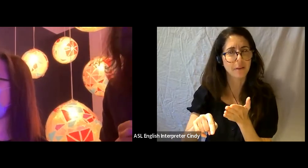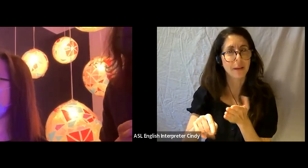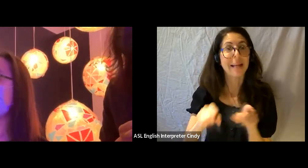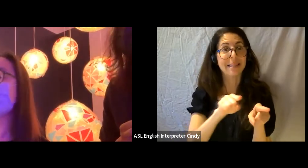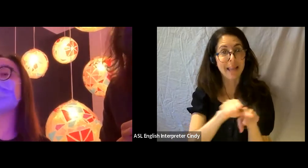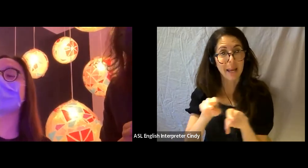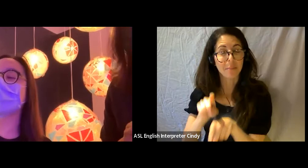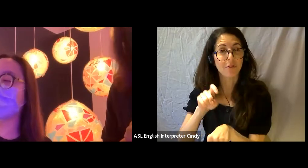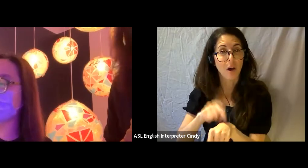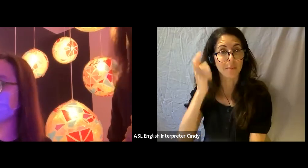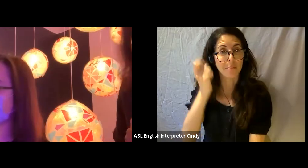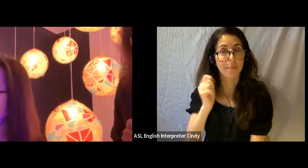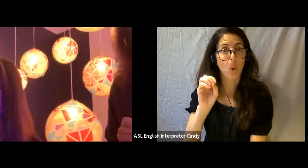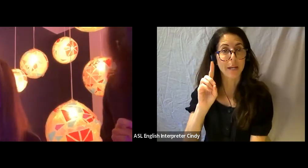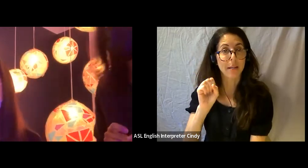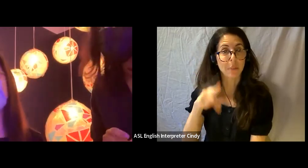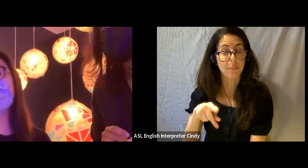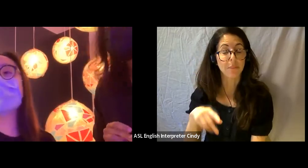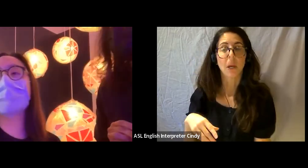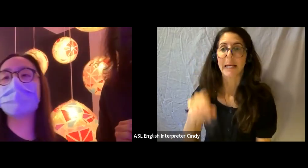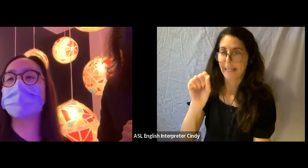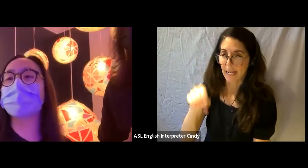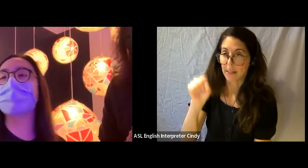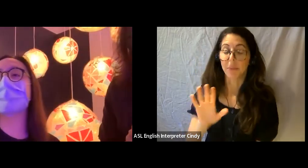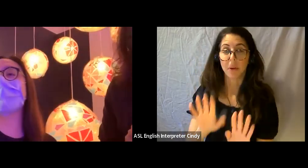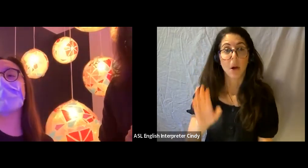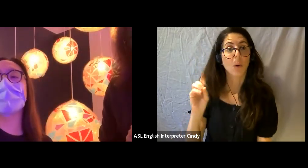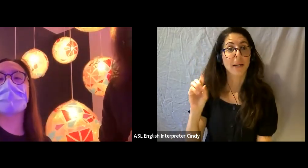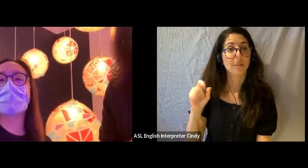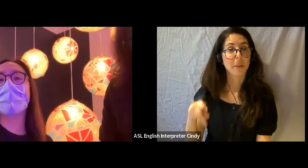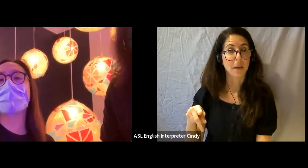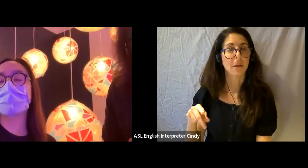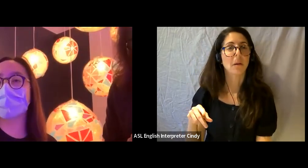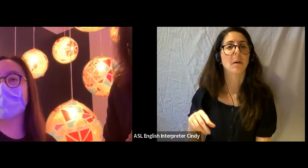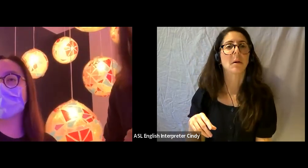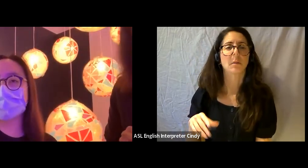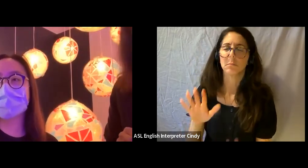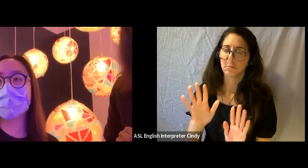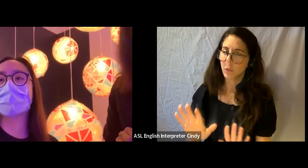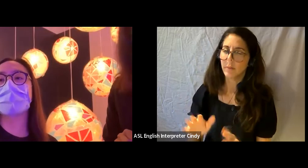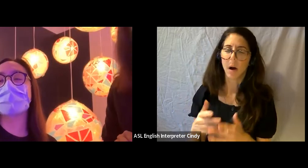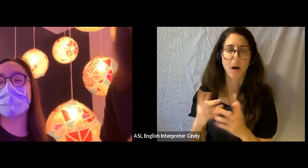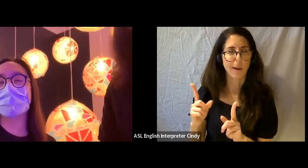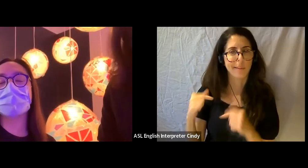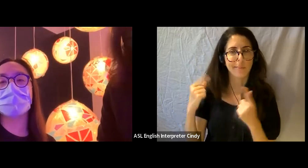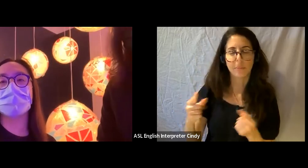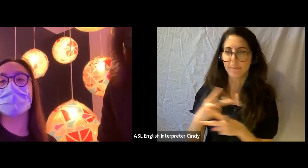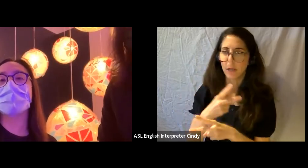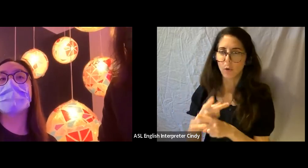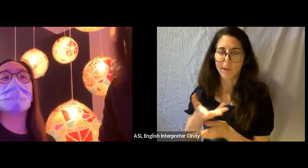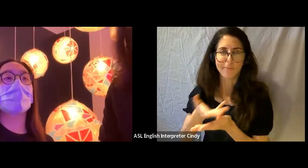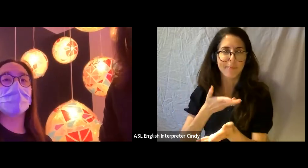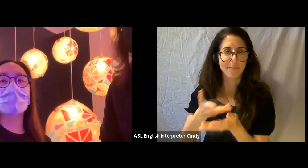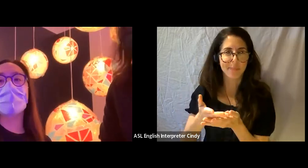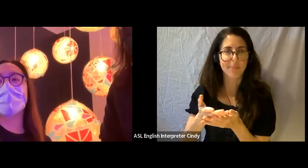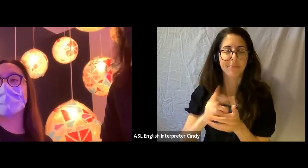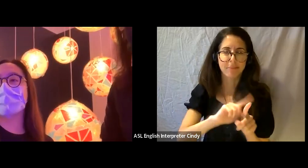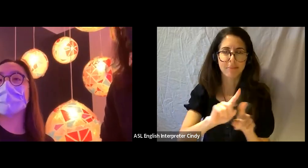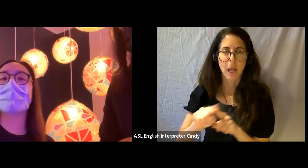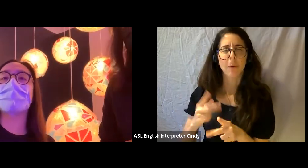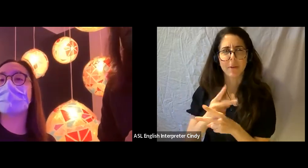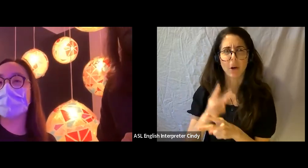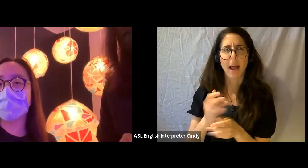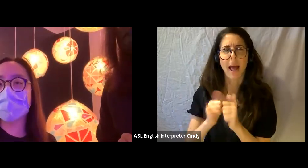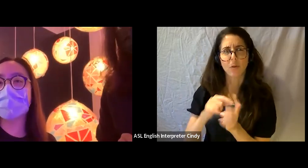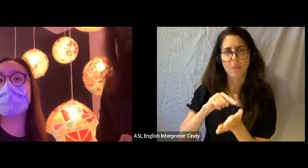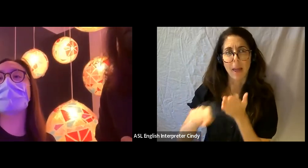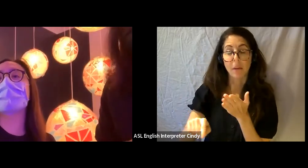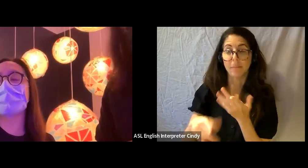Yes, definitely. So ODSP we’ve navigated with a lot of different artists and we’ve worked to find ways to pay folks either as honorariums, as installations.